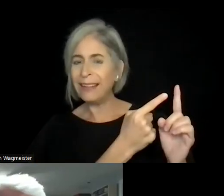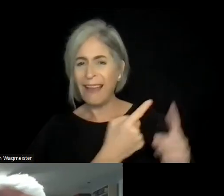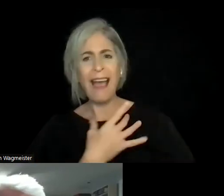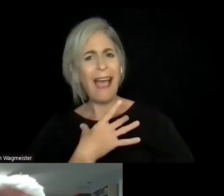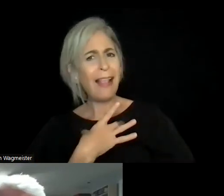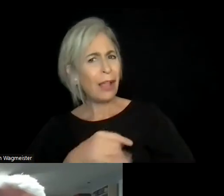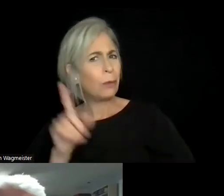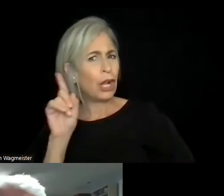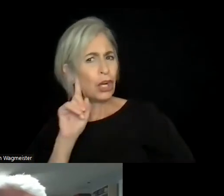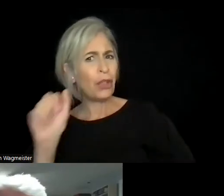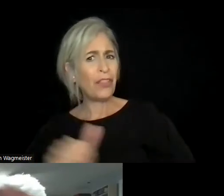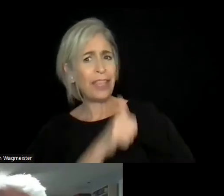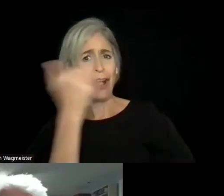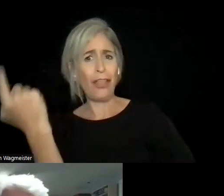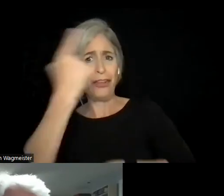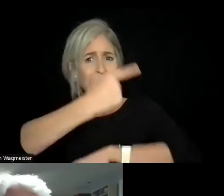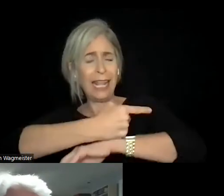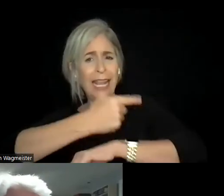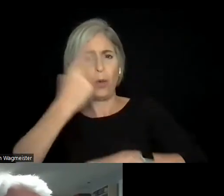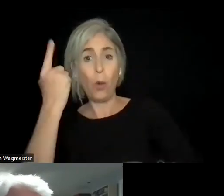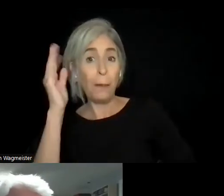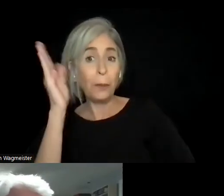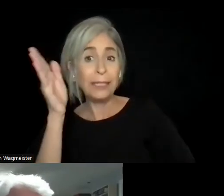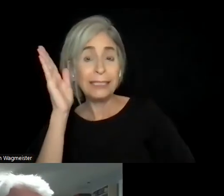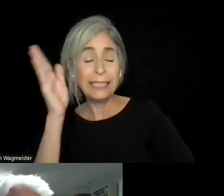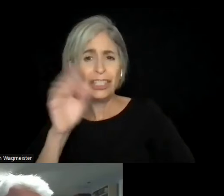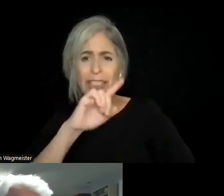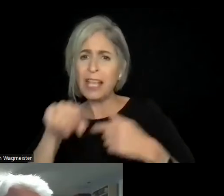amount of time or money to even get to that point.